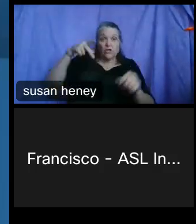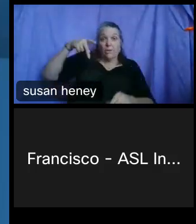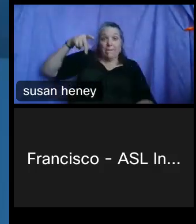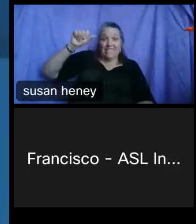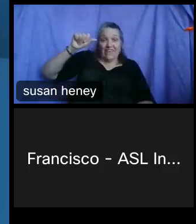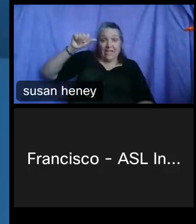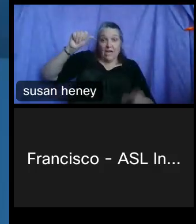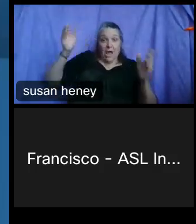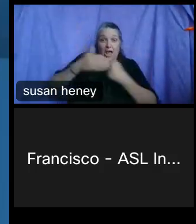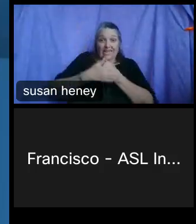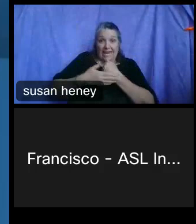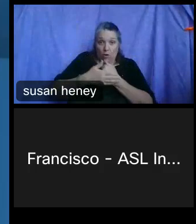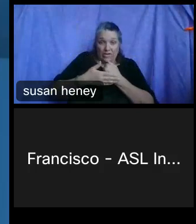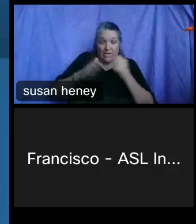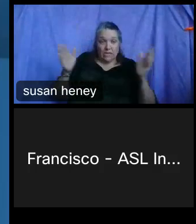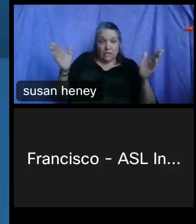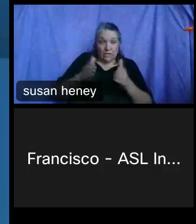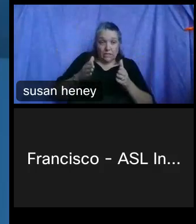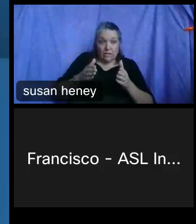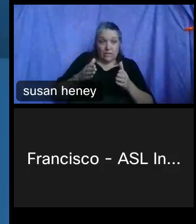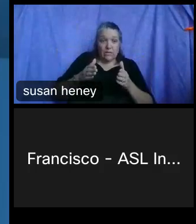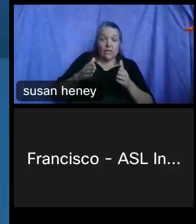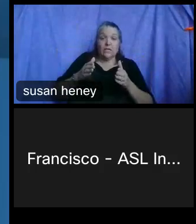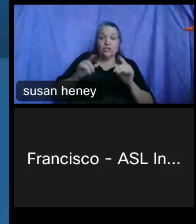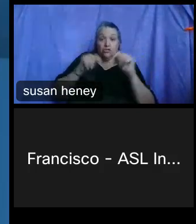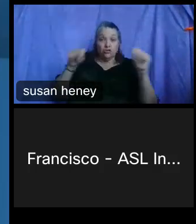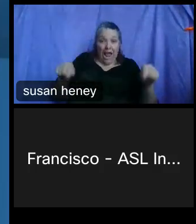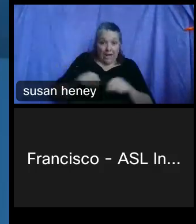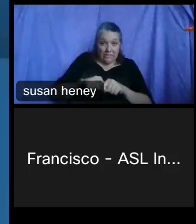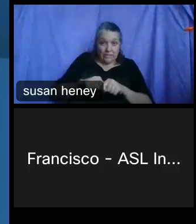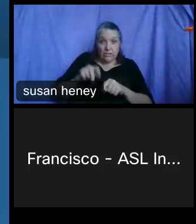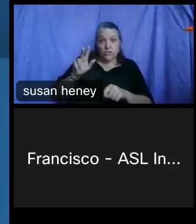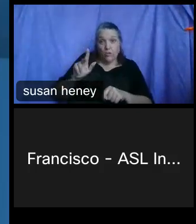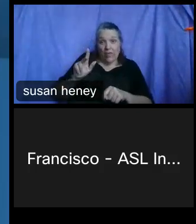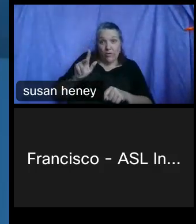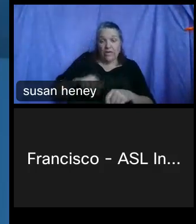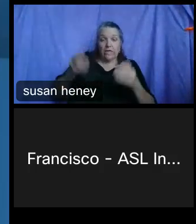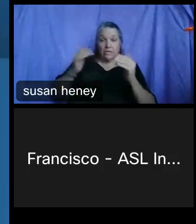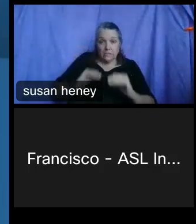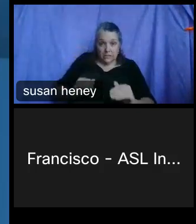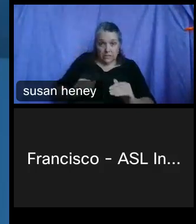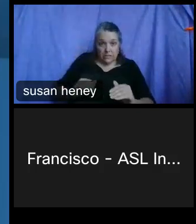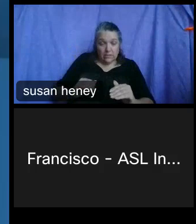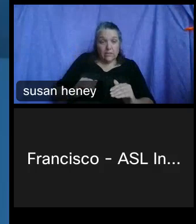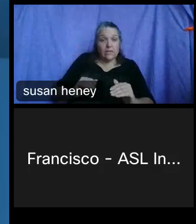within that county, the addresses in census tract 23, and within census tract 23, it's in